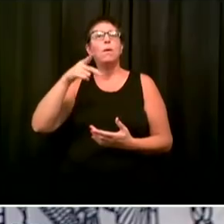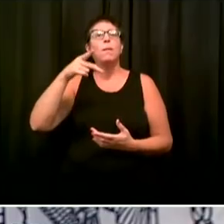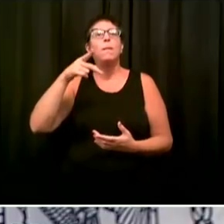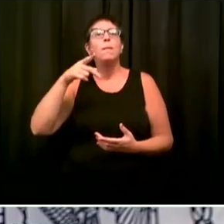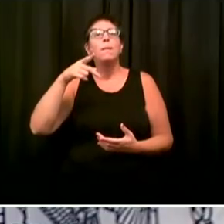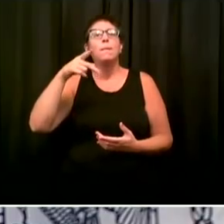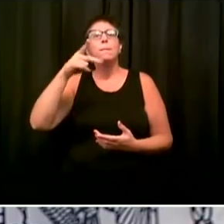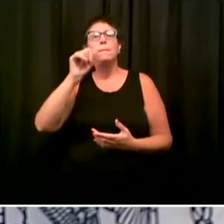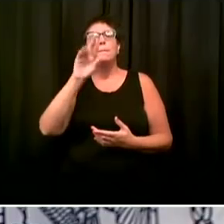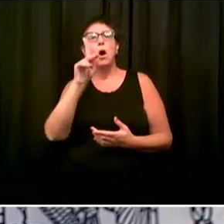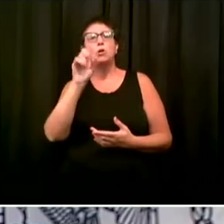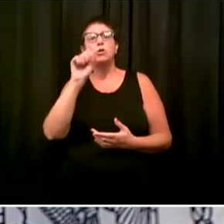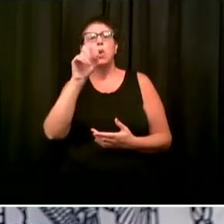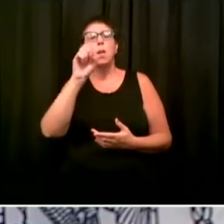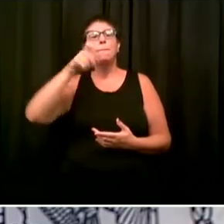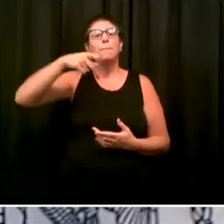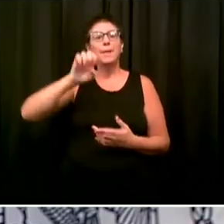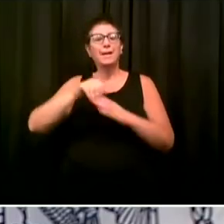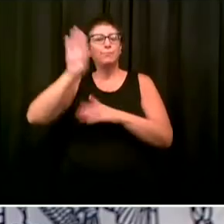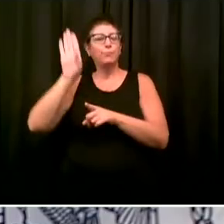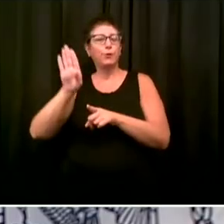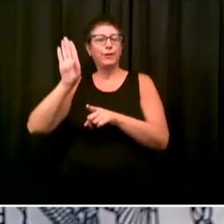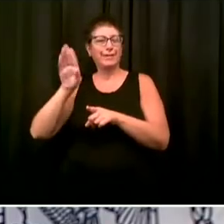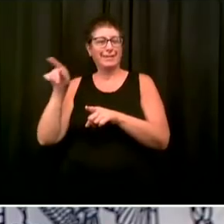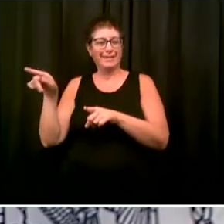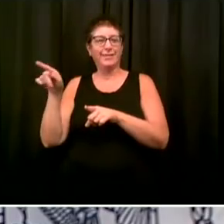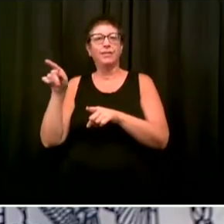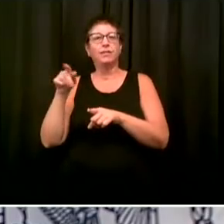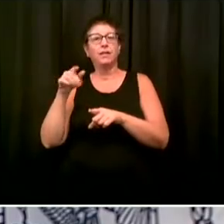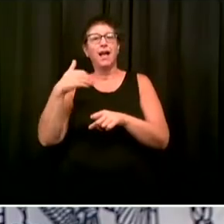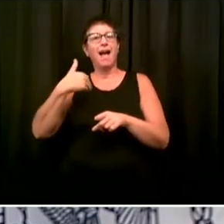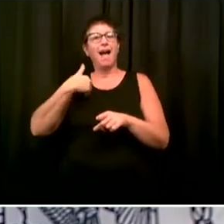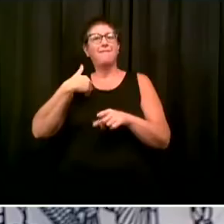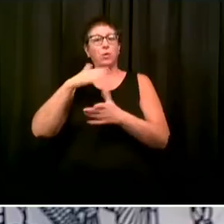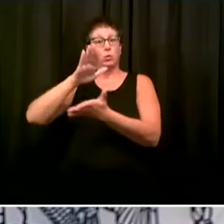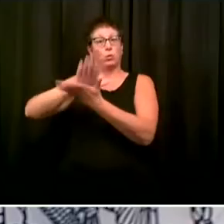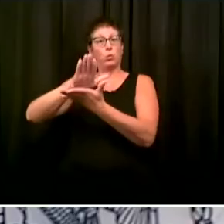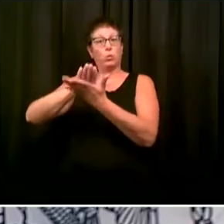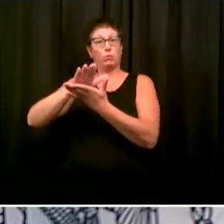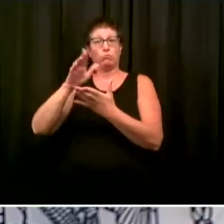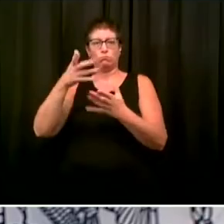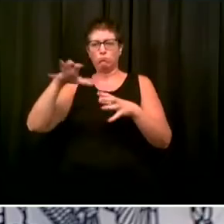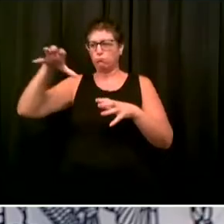AM PICTURING IN MY MIND THE SCHOOL MY KIDS WENT TO